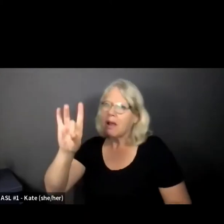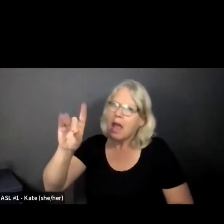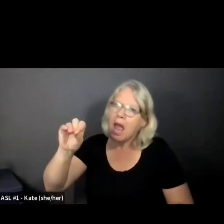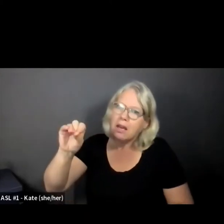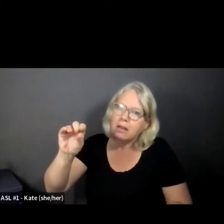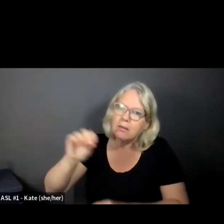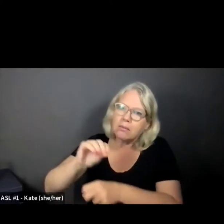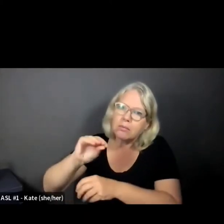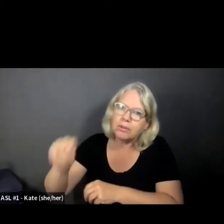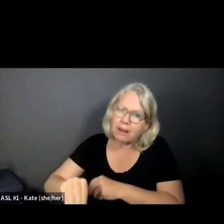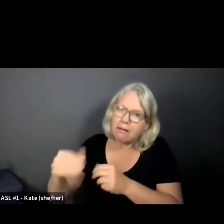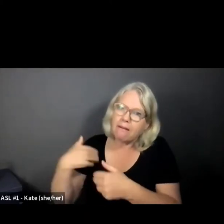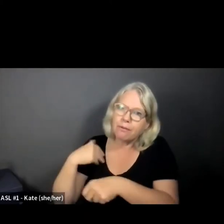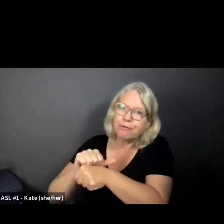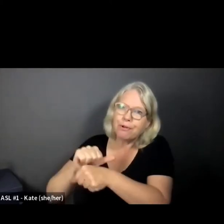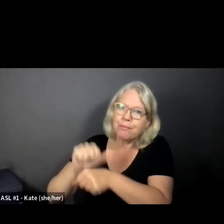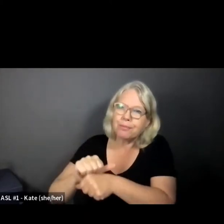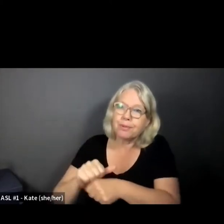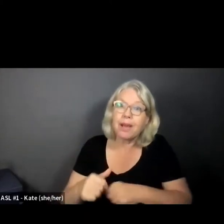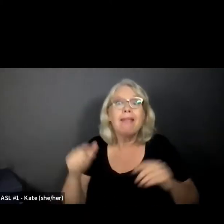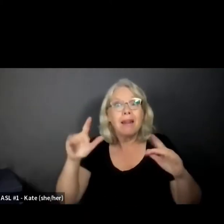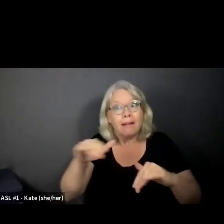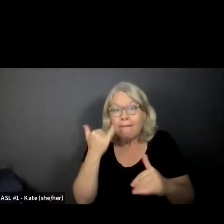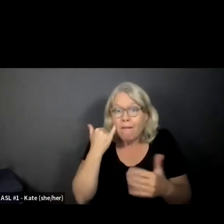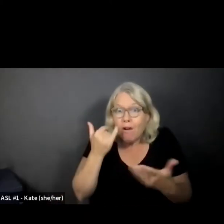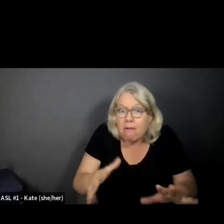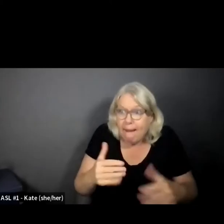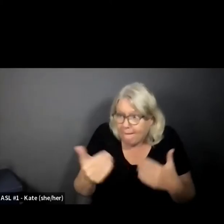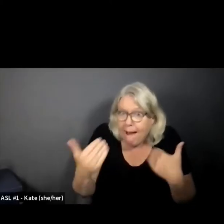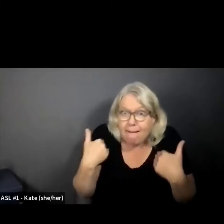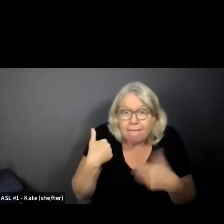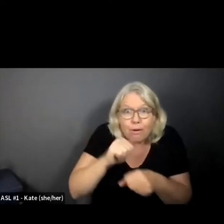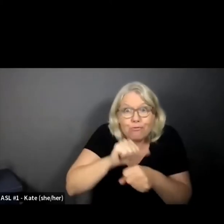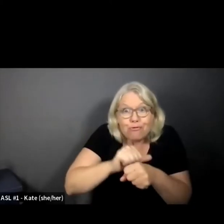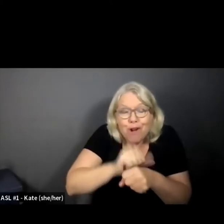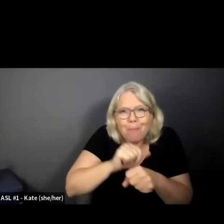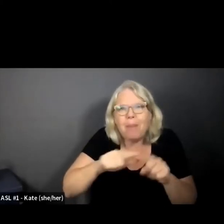THEN WITHIN THIS, PEOPLE WITH DISABILITIES EARN SIGNIFICANTLY LESS THAN THE ABLE-BODIED.